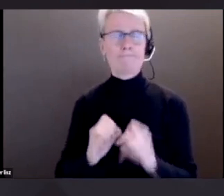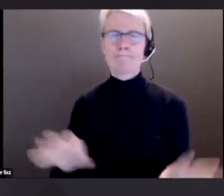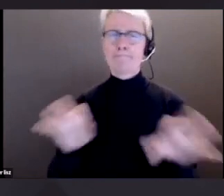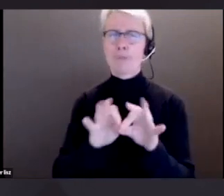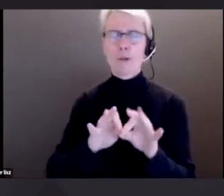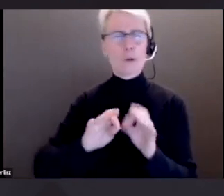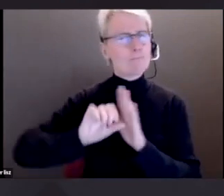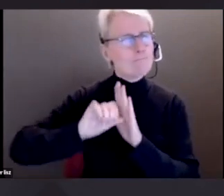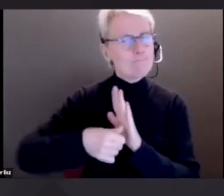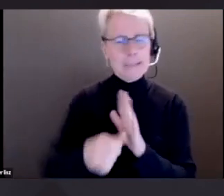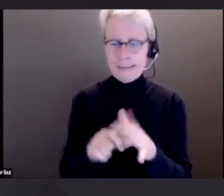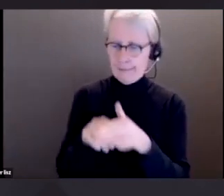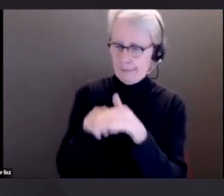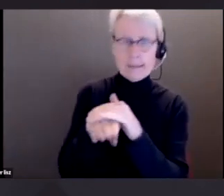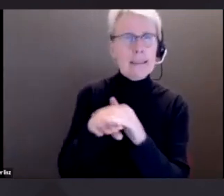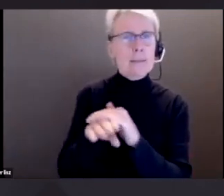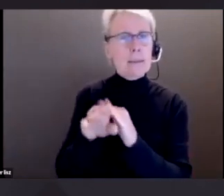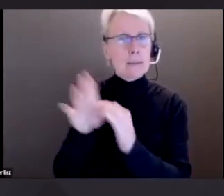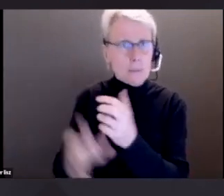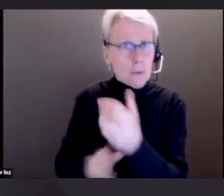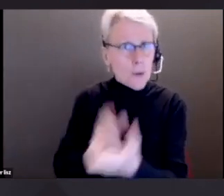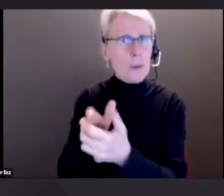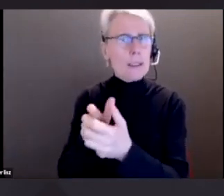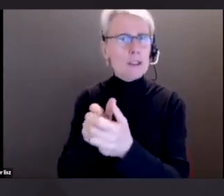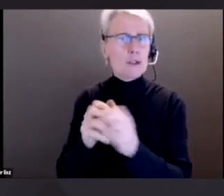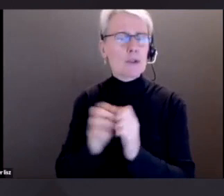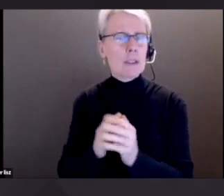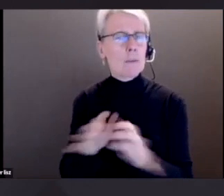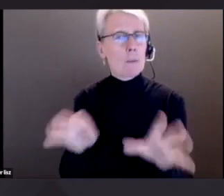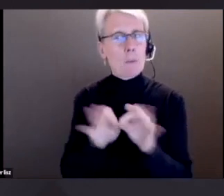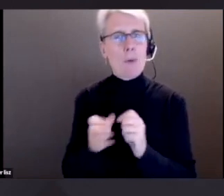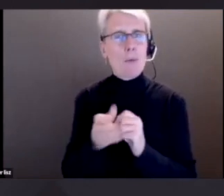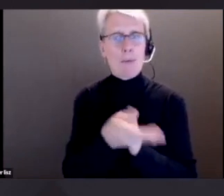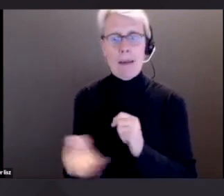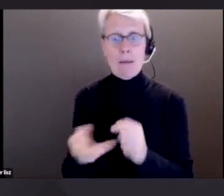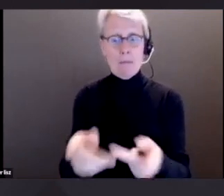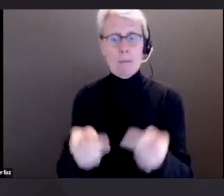that the interviews are held in an accessible space, whether virtual or in person.